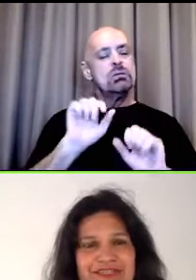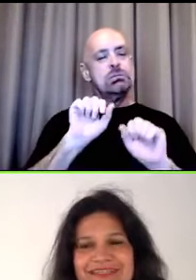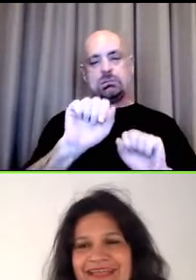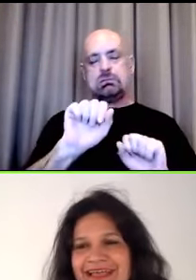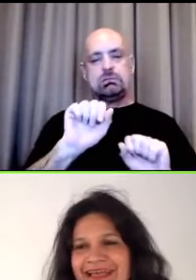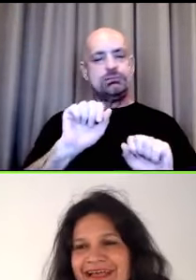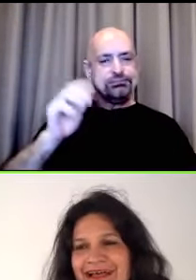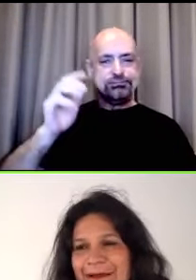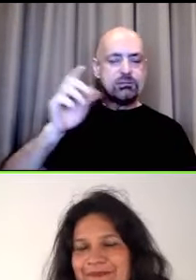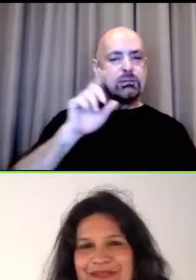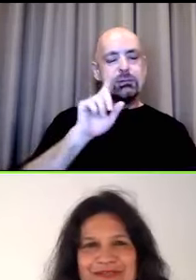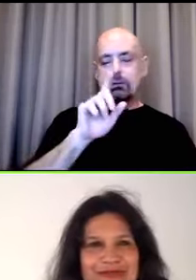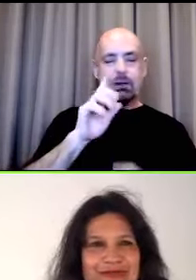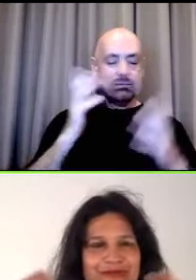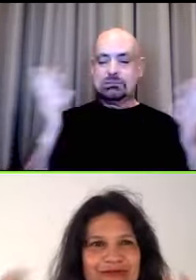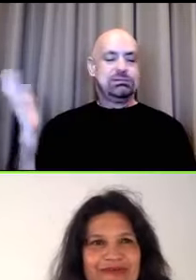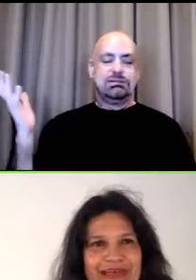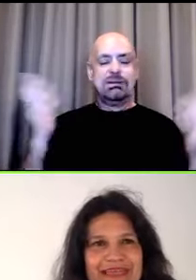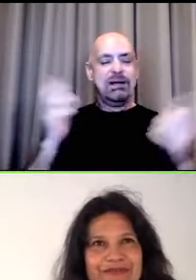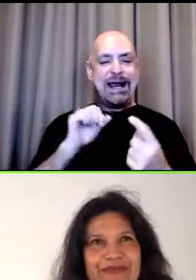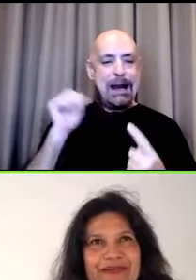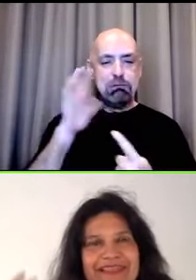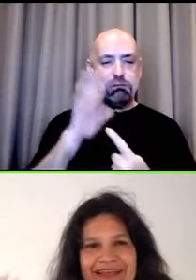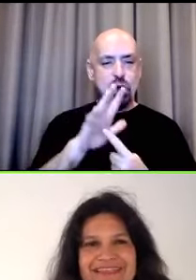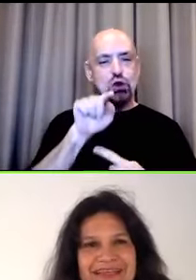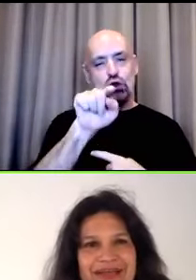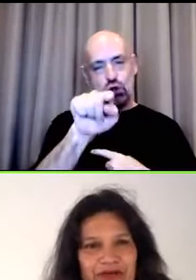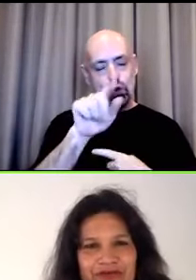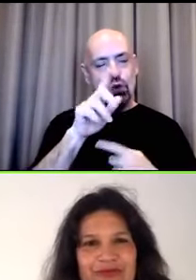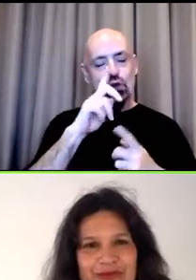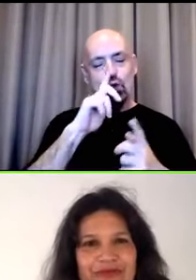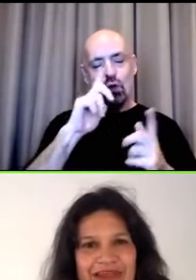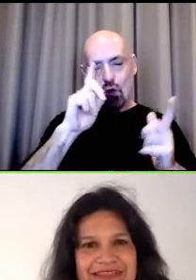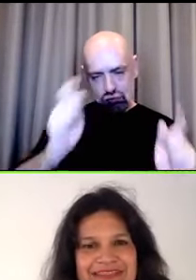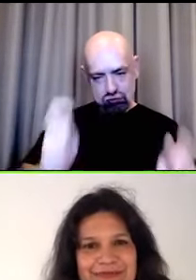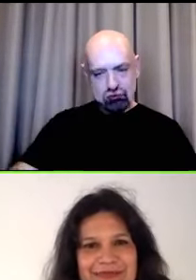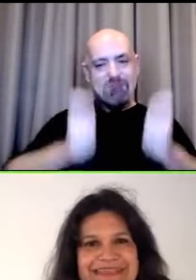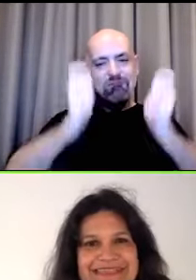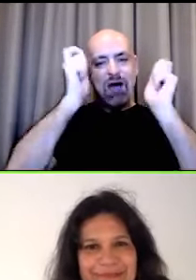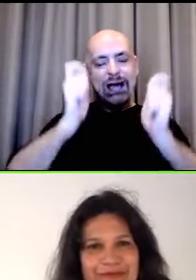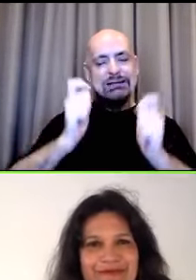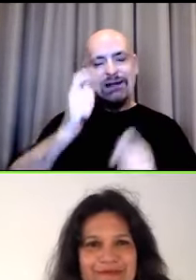and surviving when they encounter unobstructed discussion and